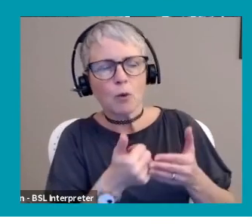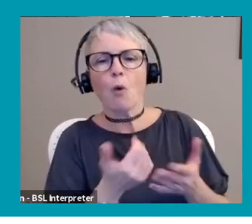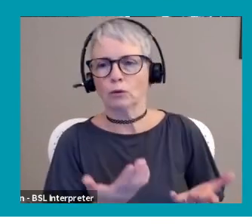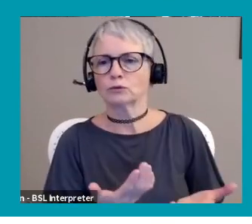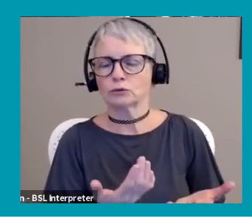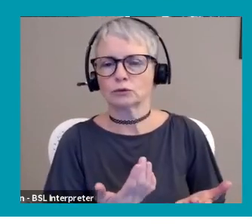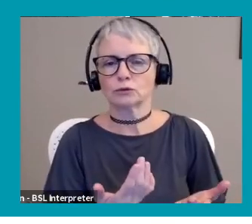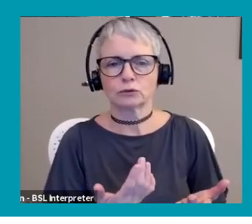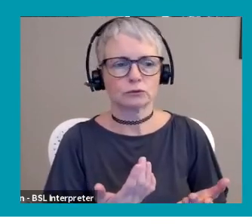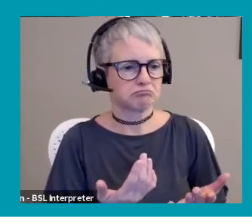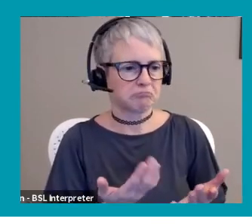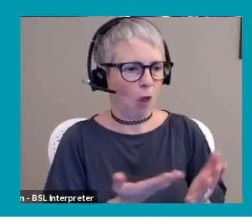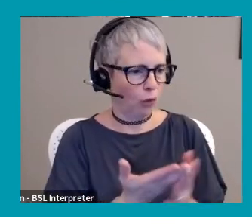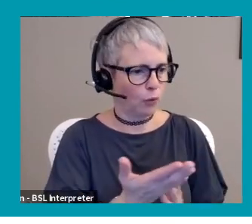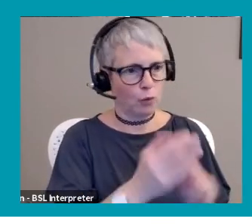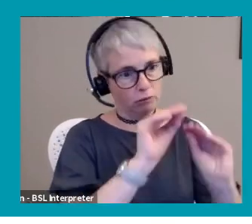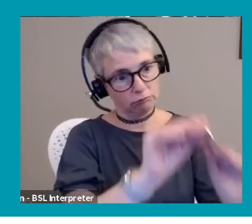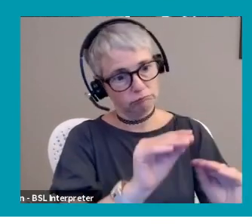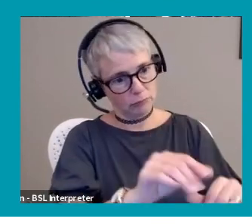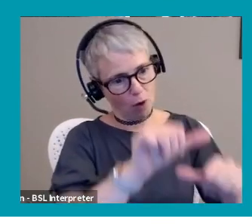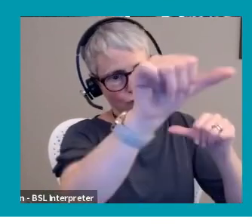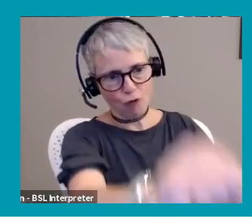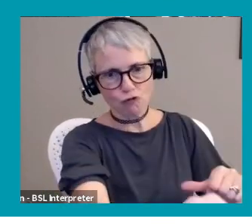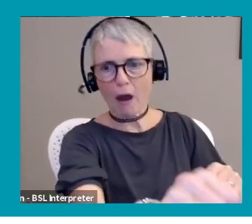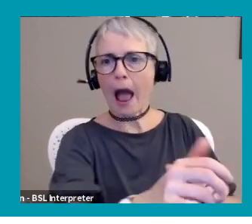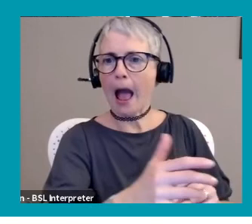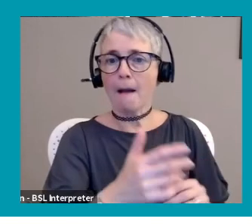in a programme which can be anywhere up to twelve months. And then there will be an